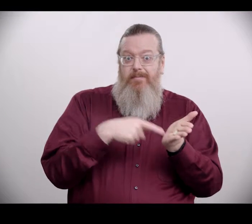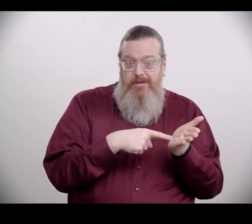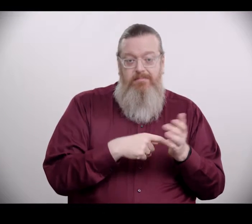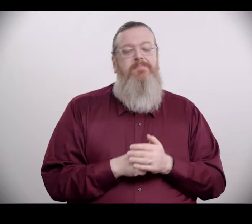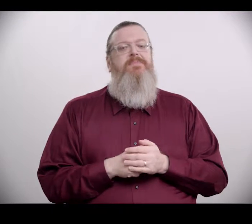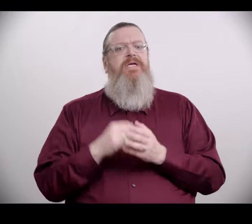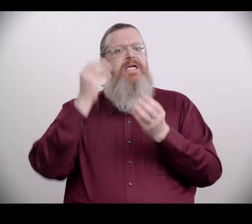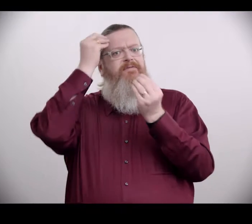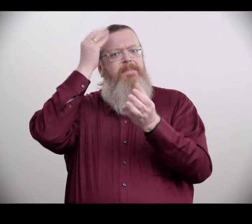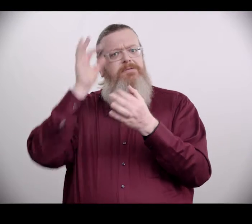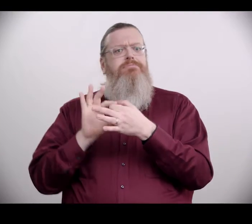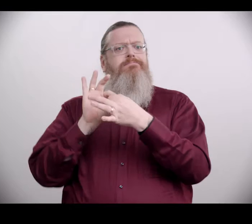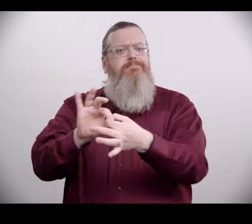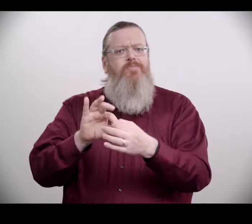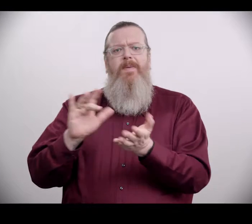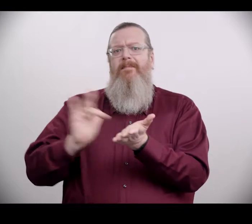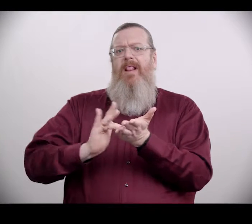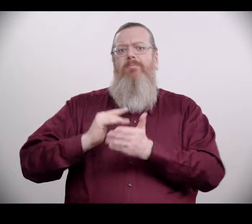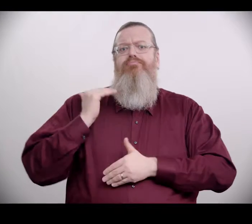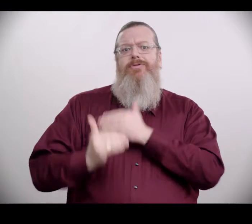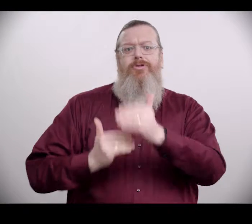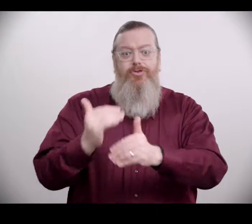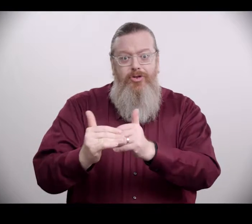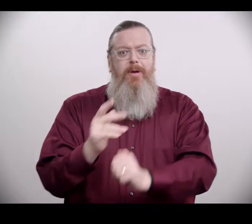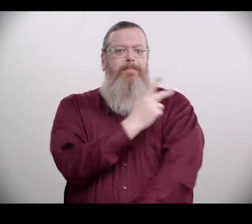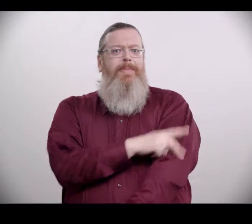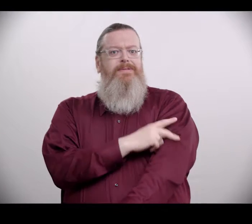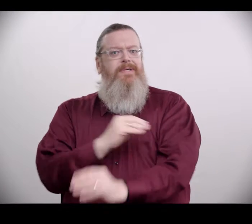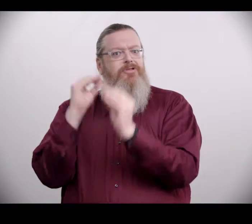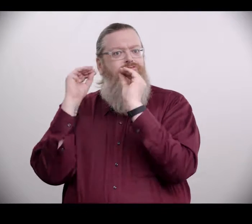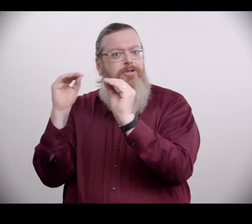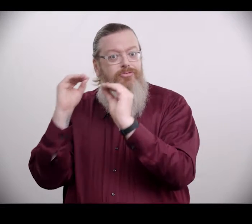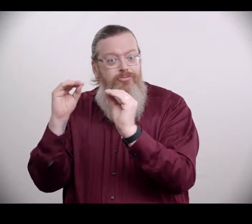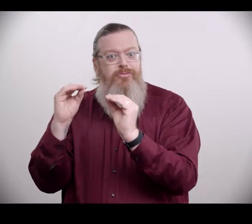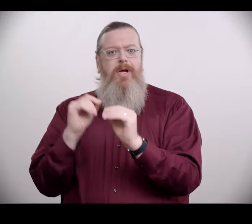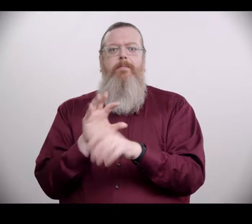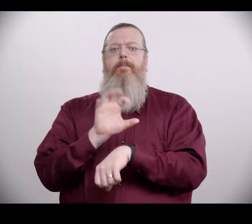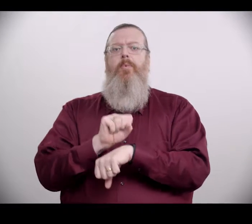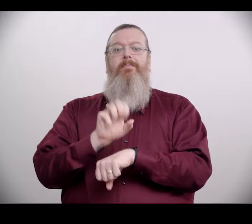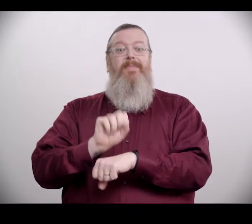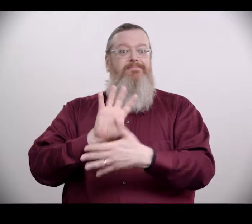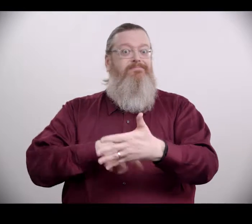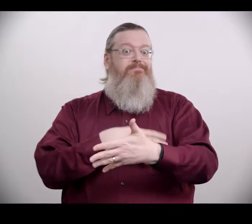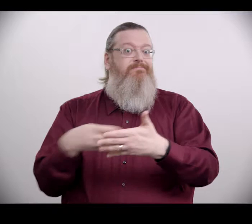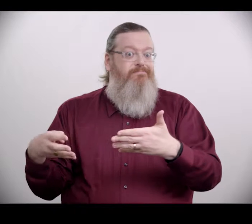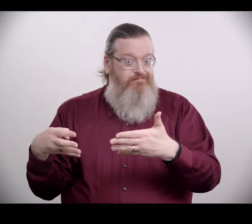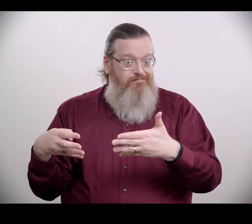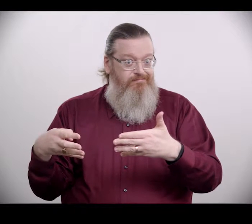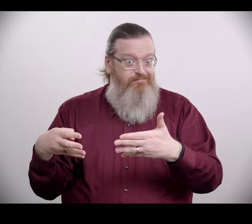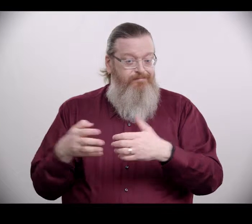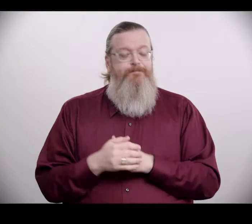* Information regarding medical procedures, patient instructions, and appointments